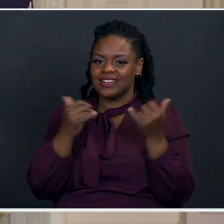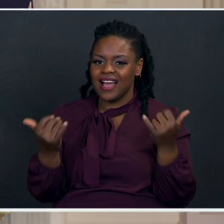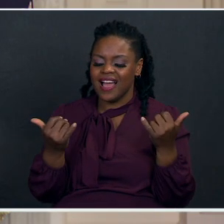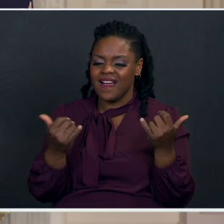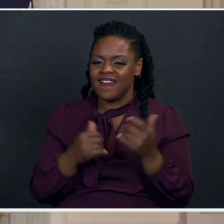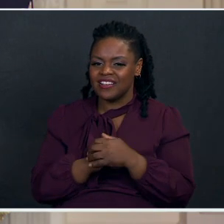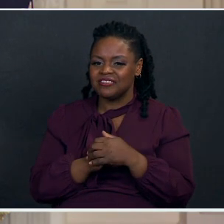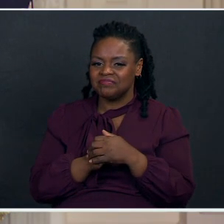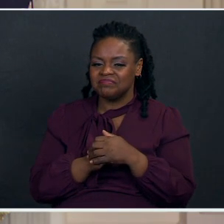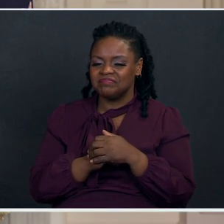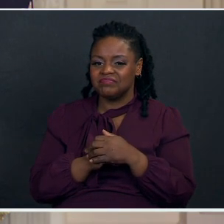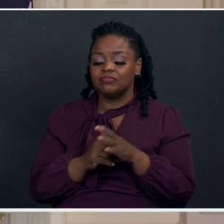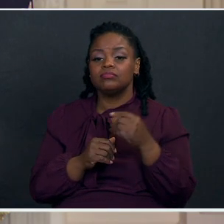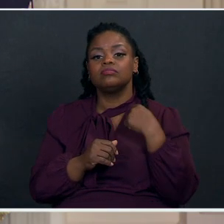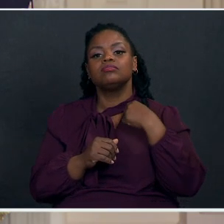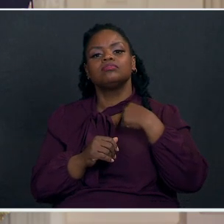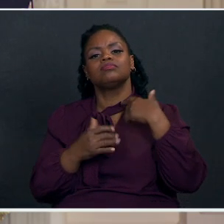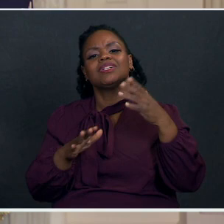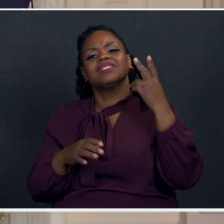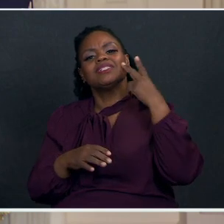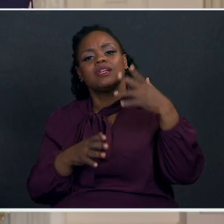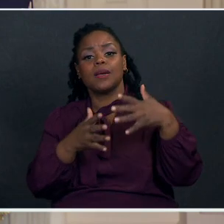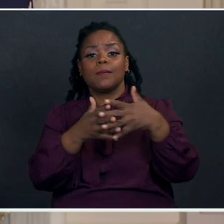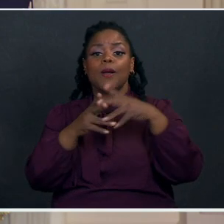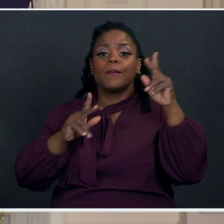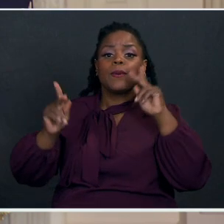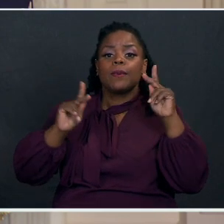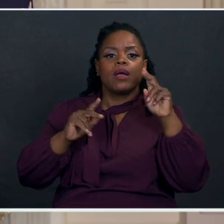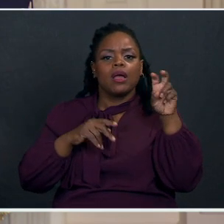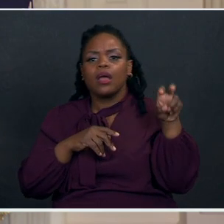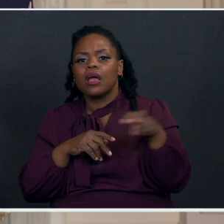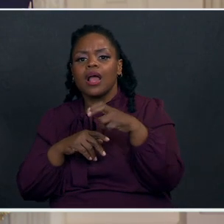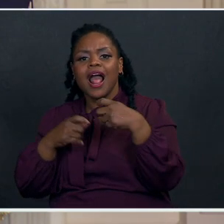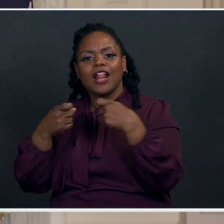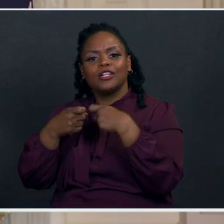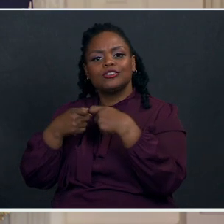We see American consumers switching to electric vehicles through rebates and incentives,